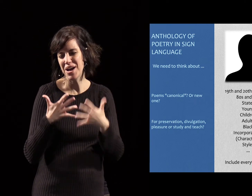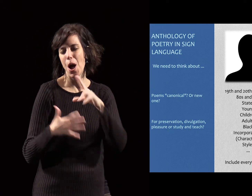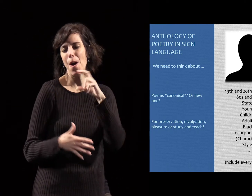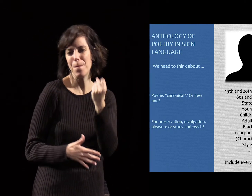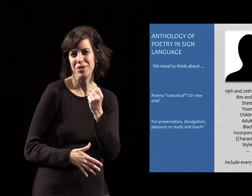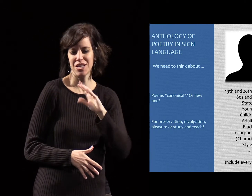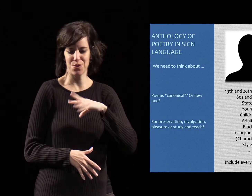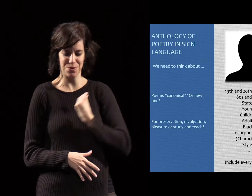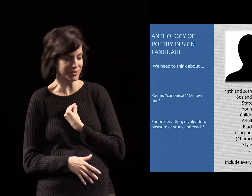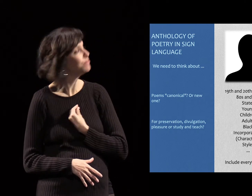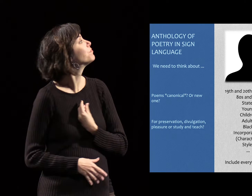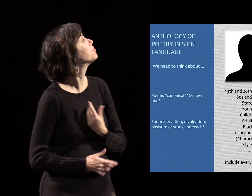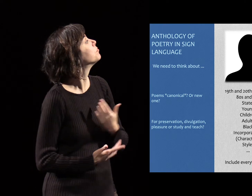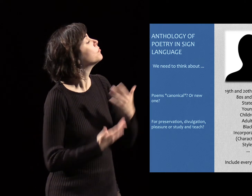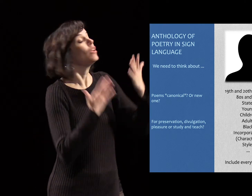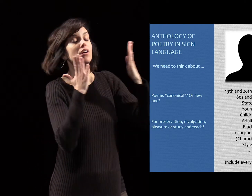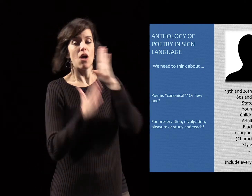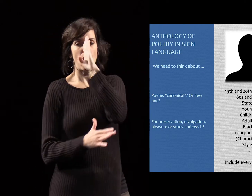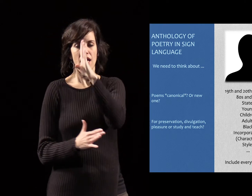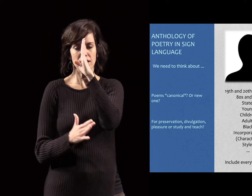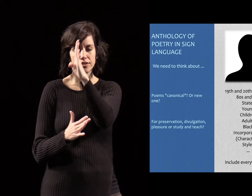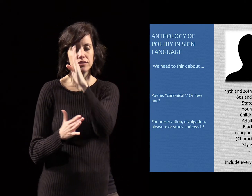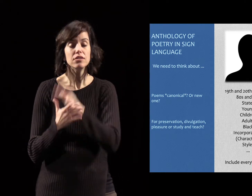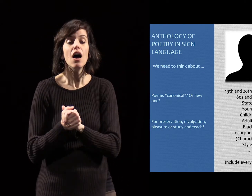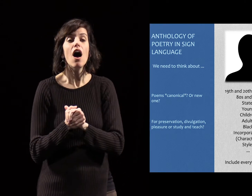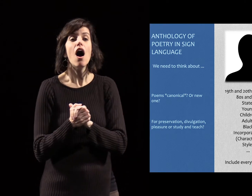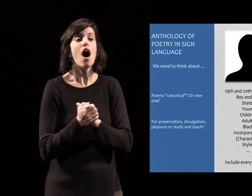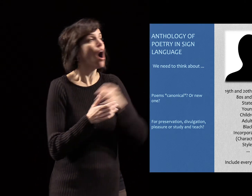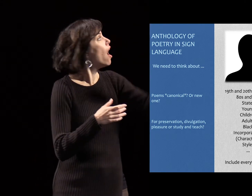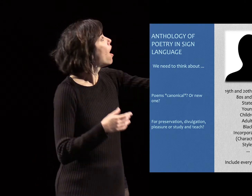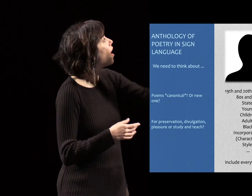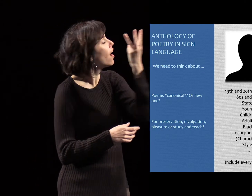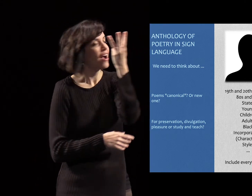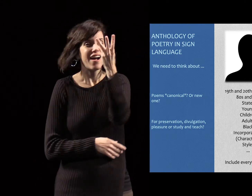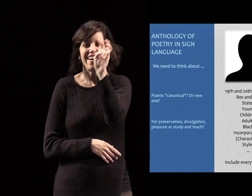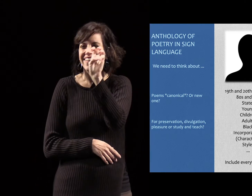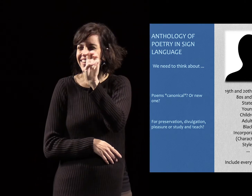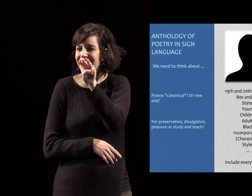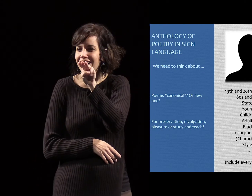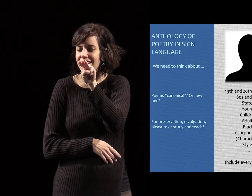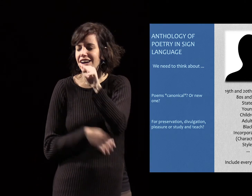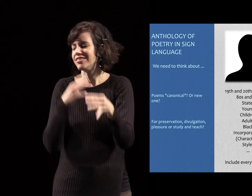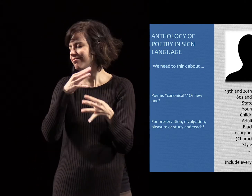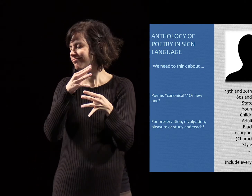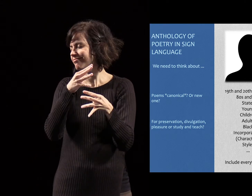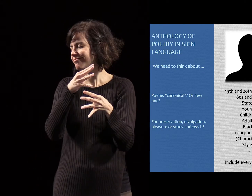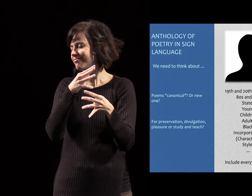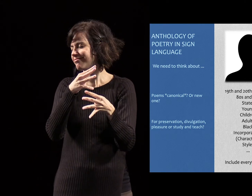homosexual, heterosexual. And again, that's a limited list.